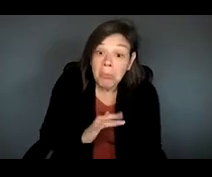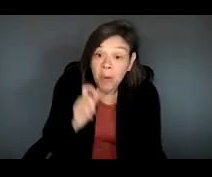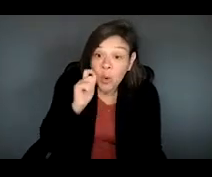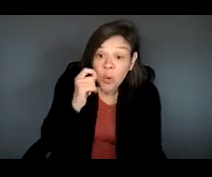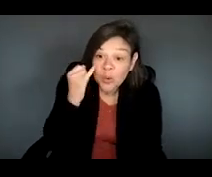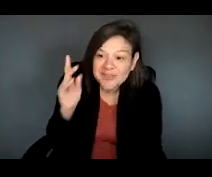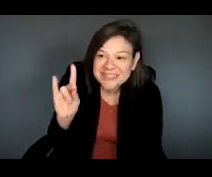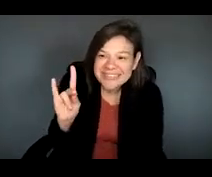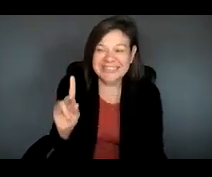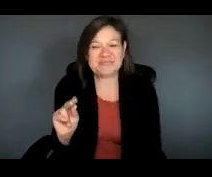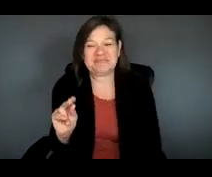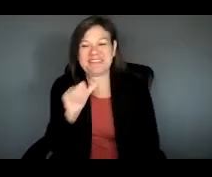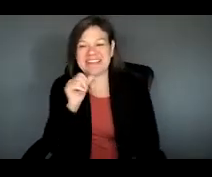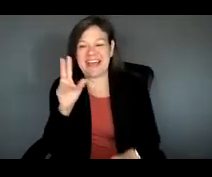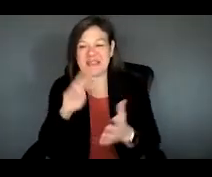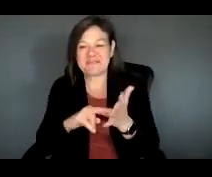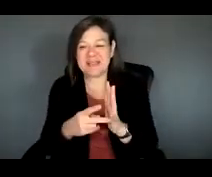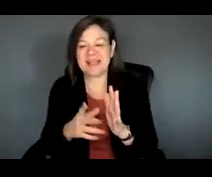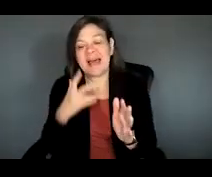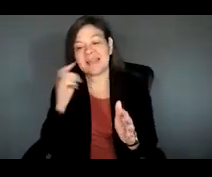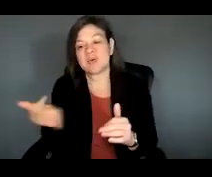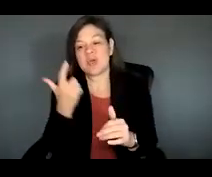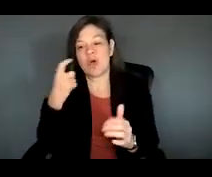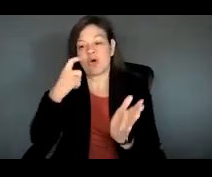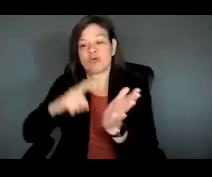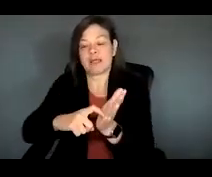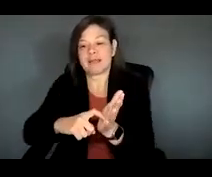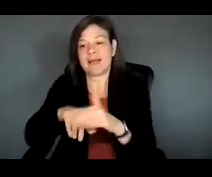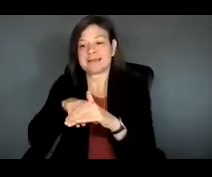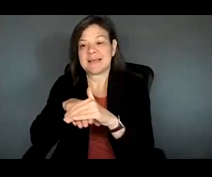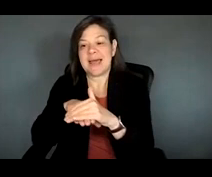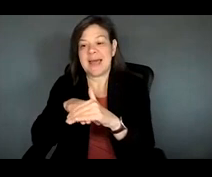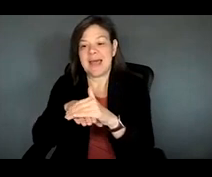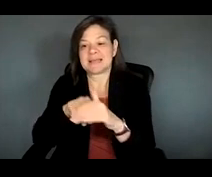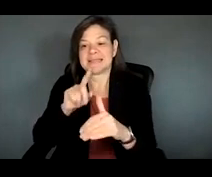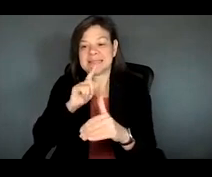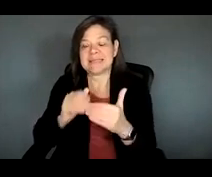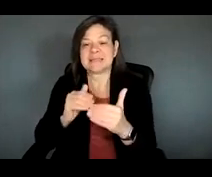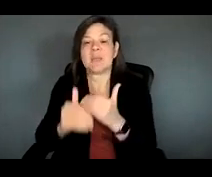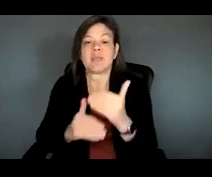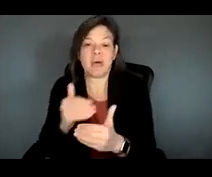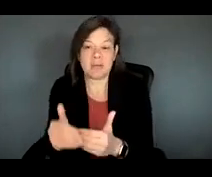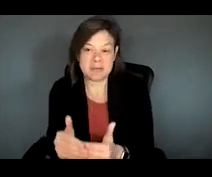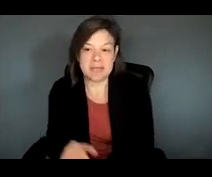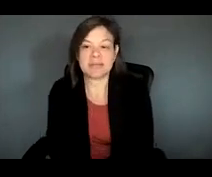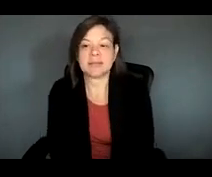I think that we all recognize that access is a process. And it's unlikely